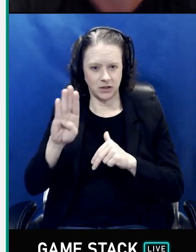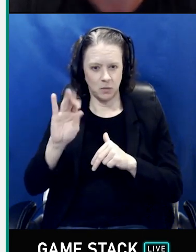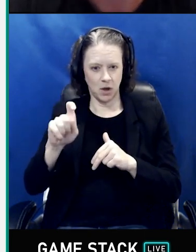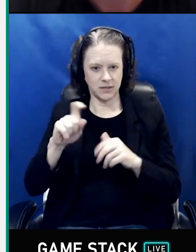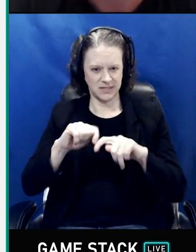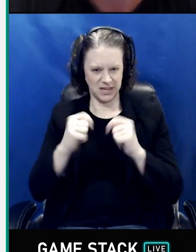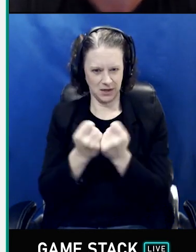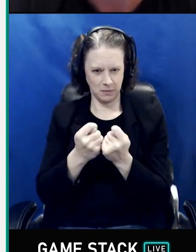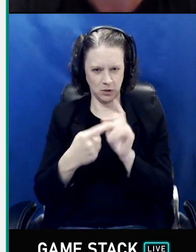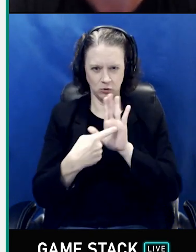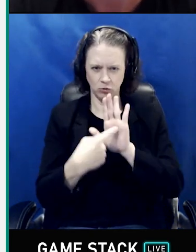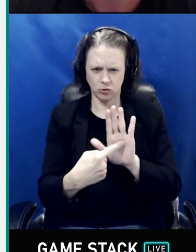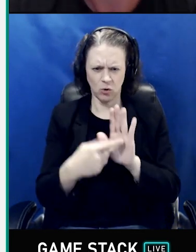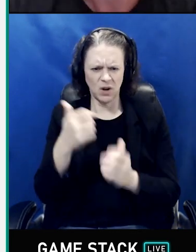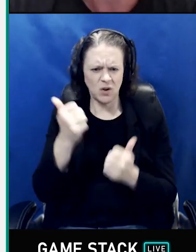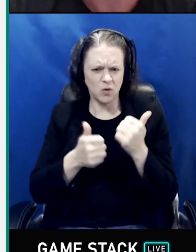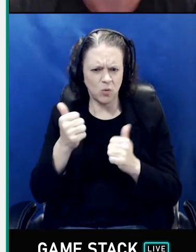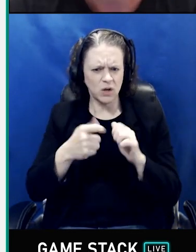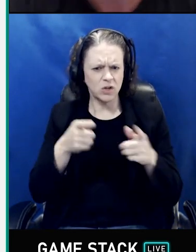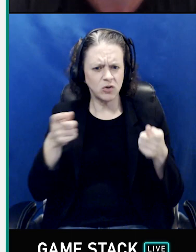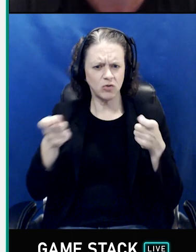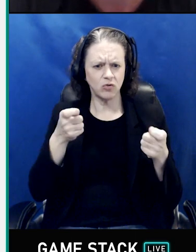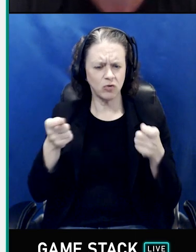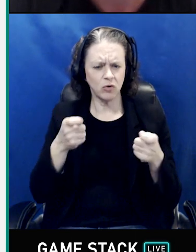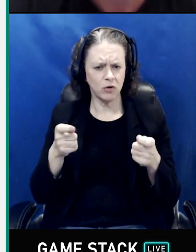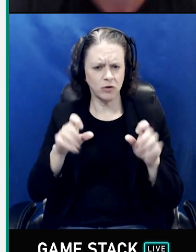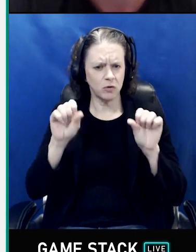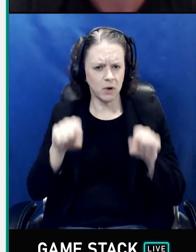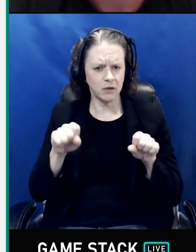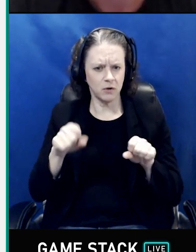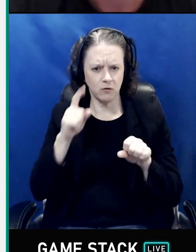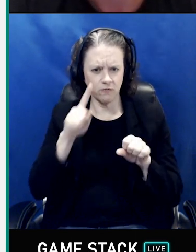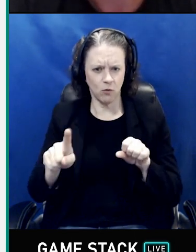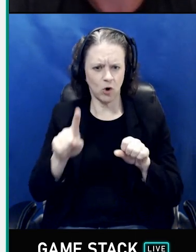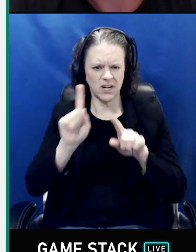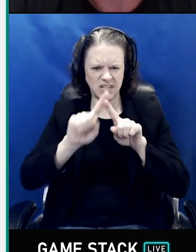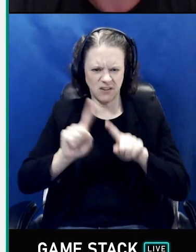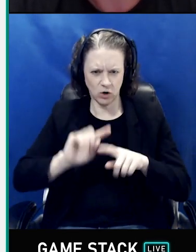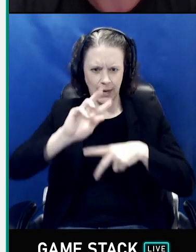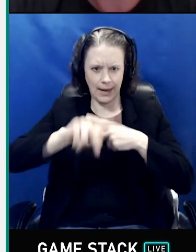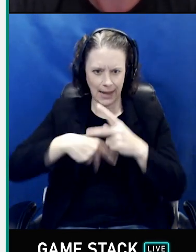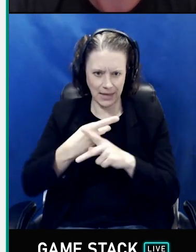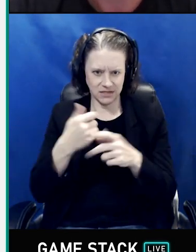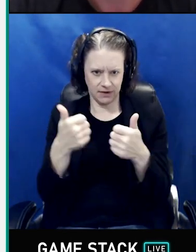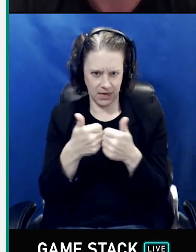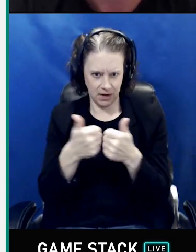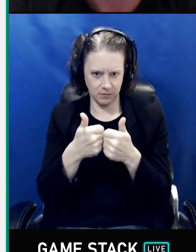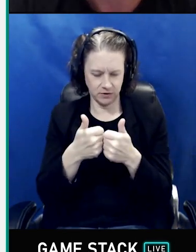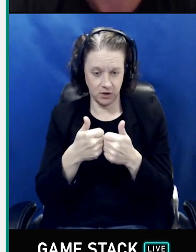what controls might be possible for contextually different titles. For a 2D Platformer game,